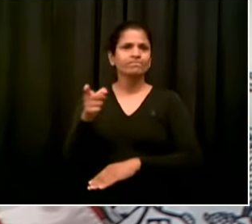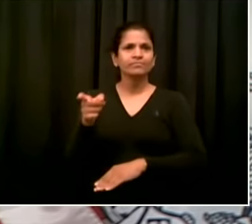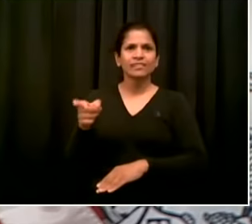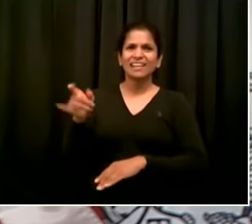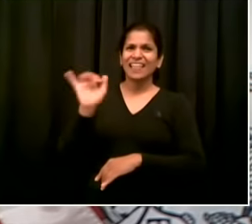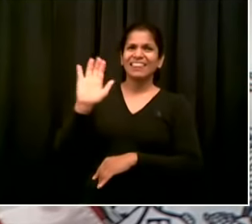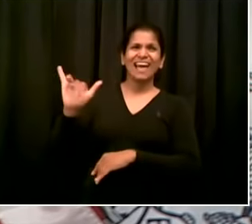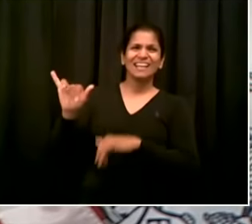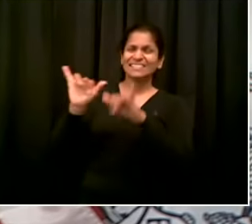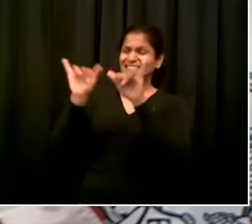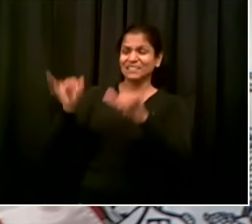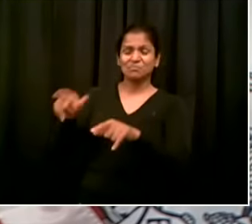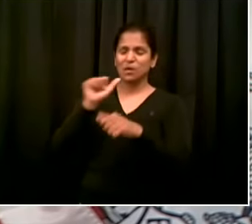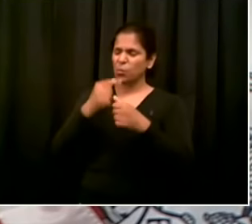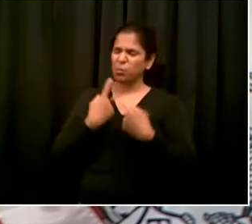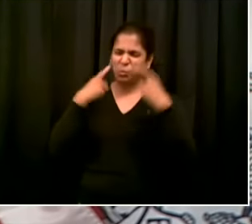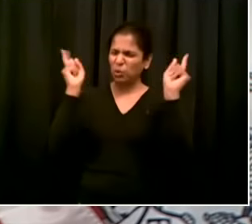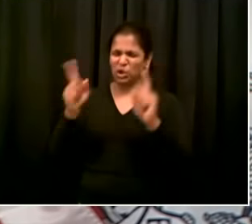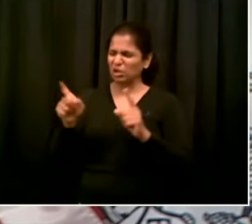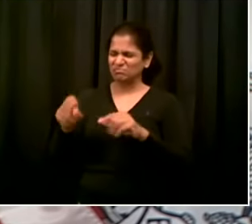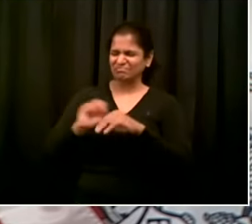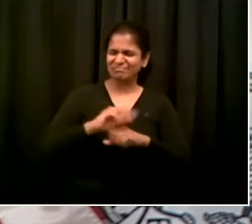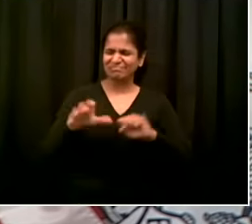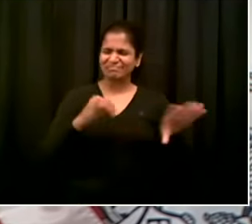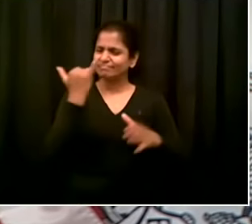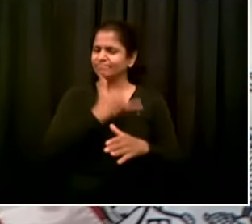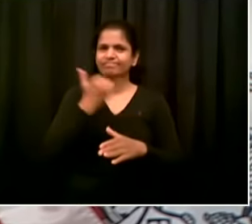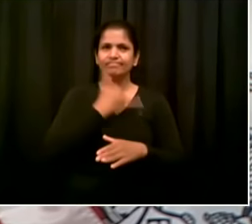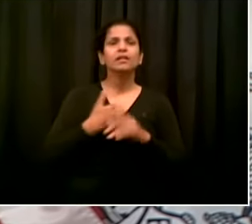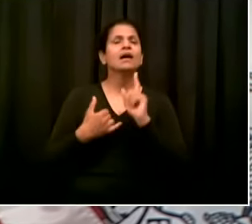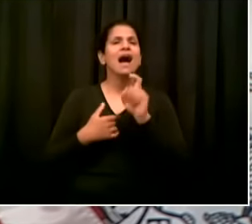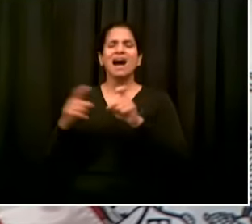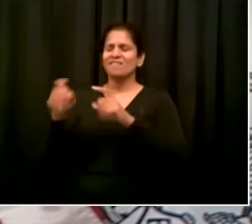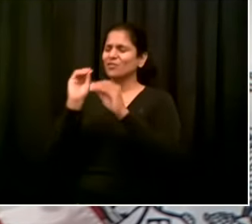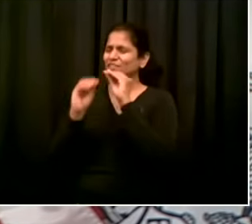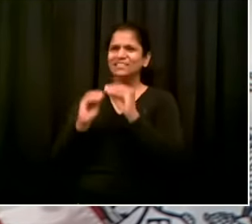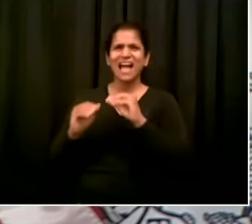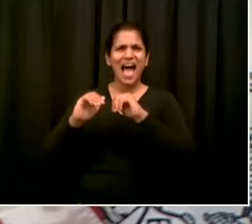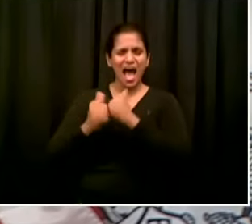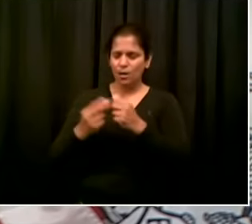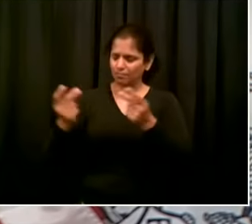OTHERWISE AND WE ARE CONTINUING WITH THEC ITY